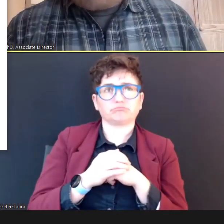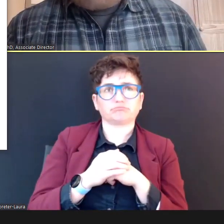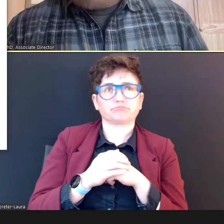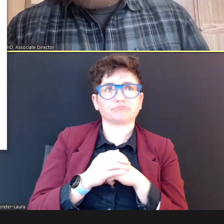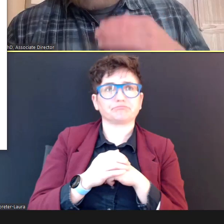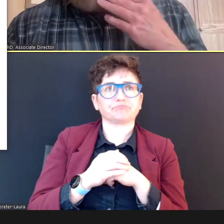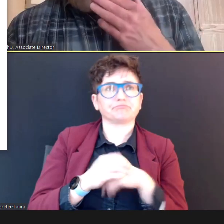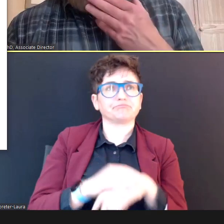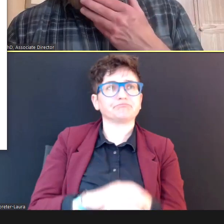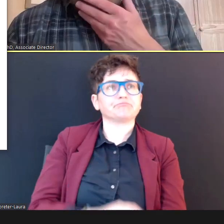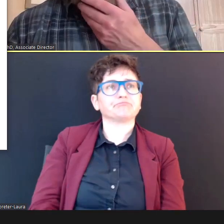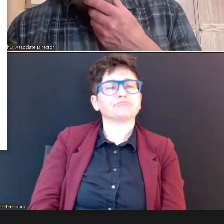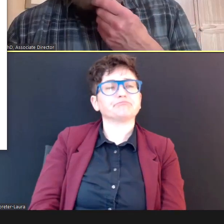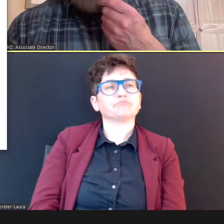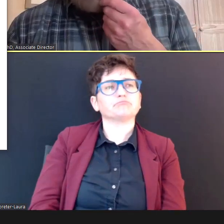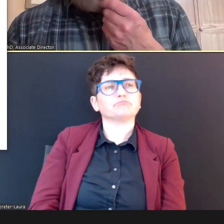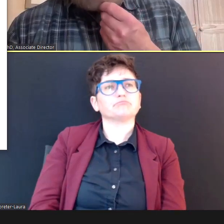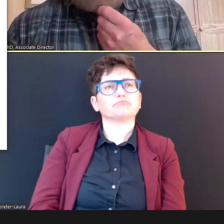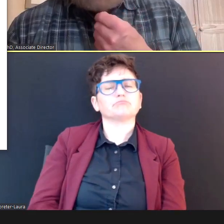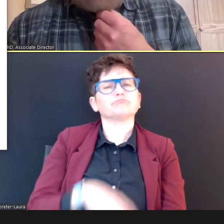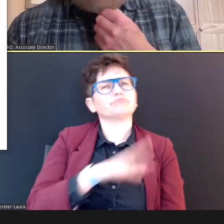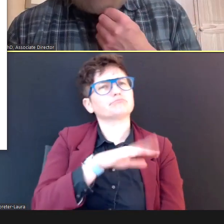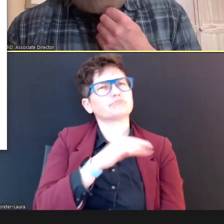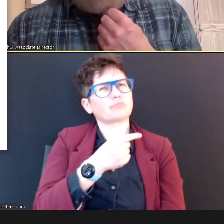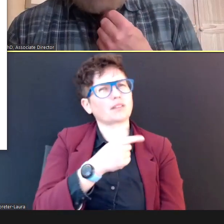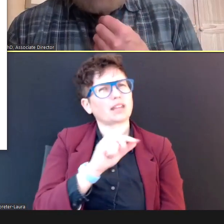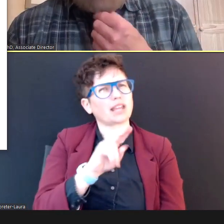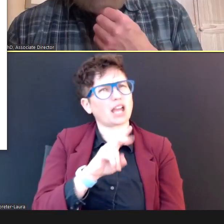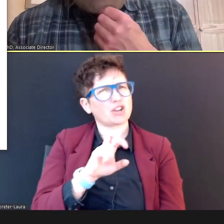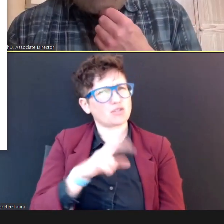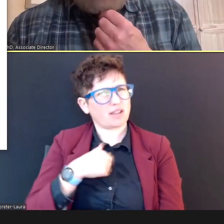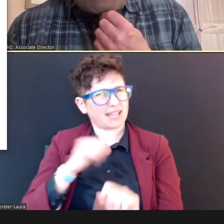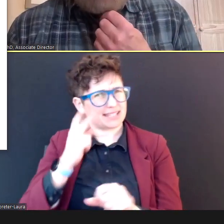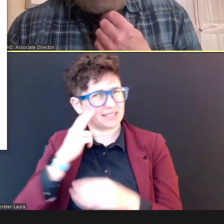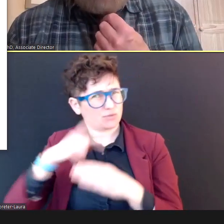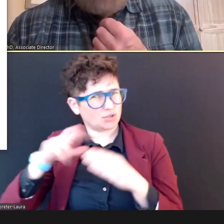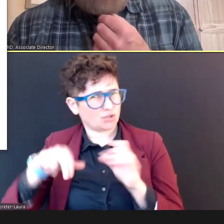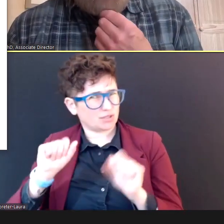here now Gunner am I going to be able to see the